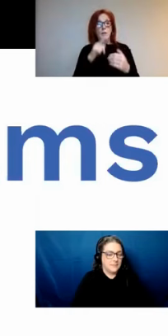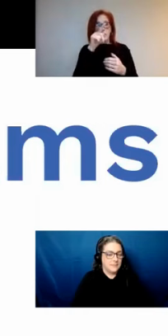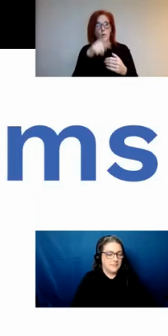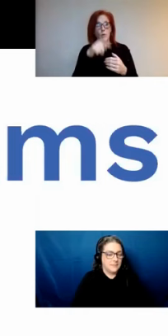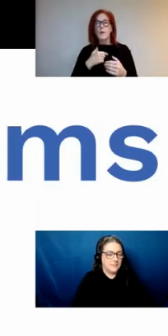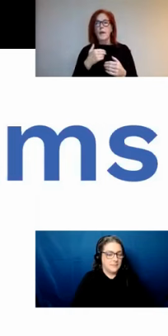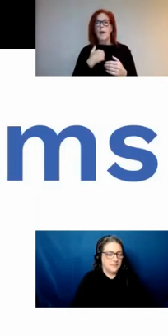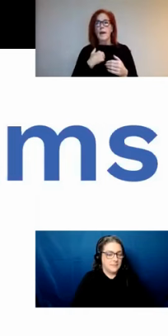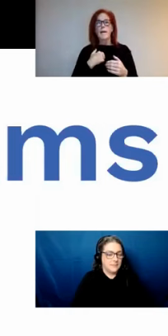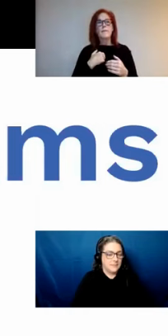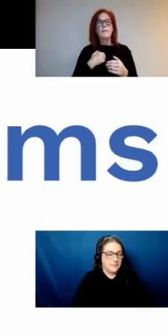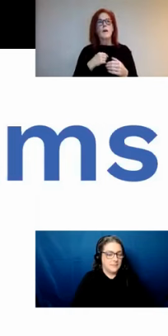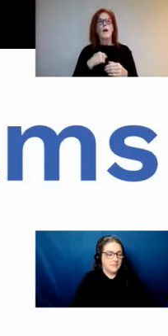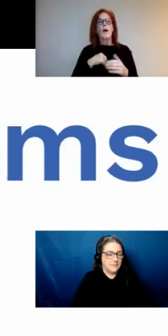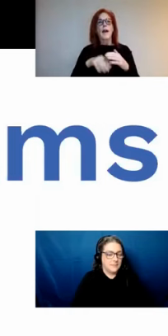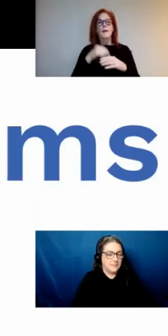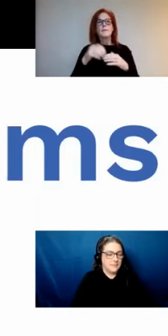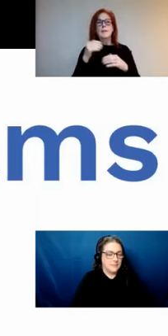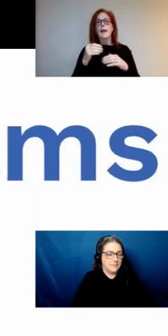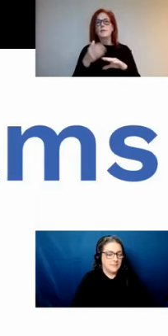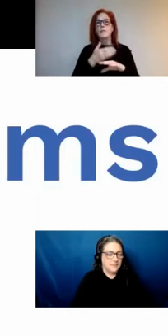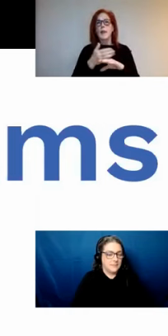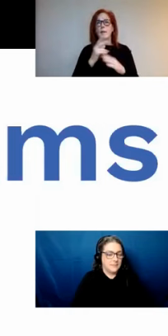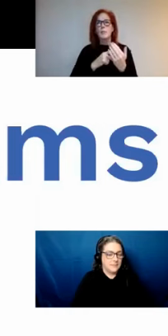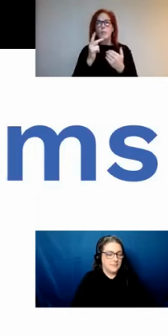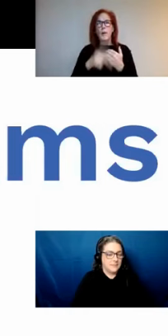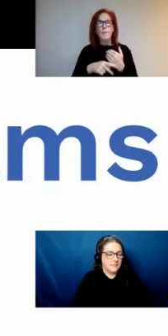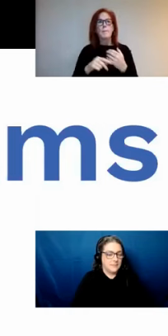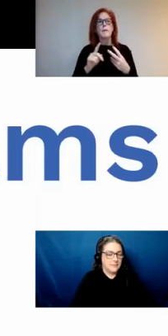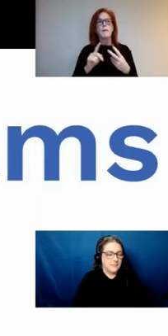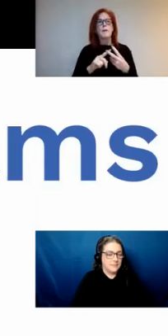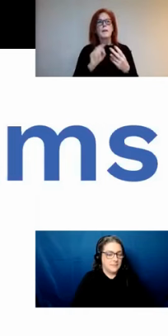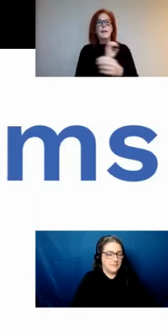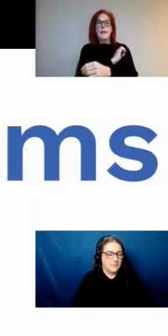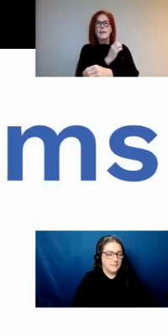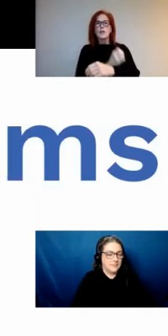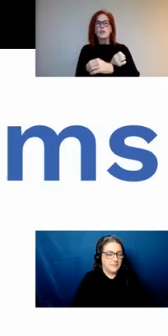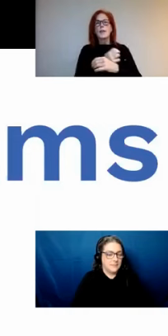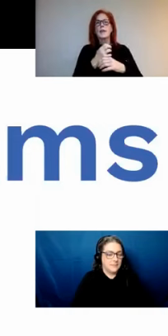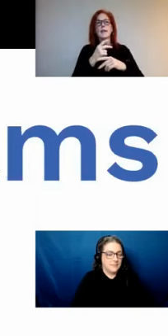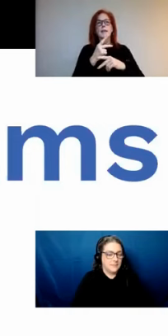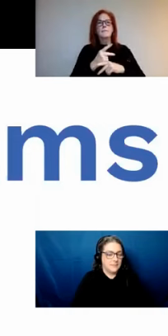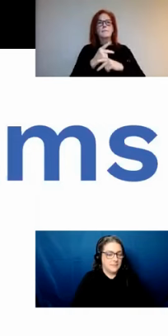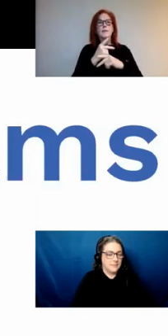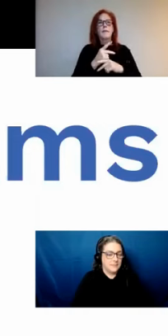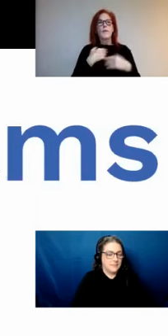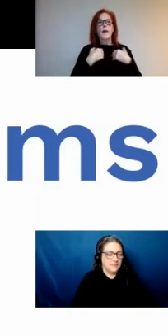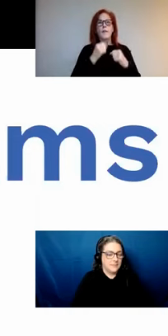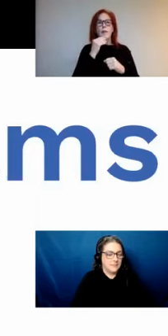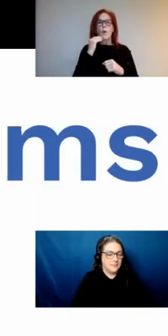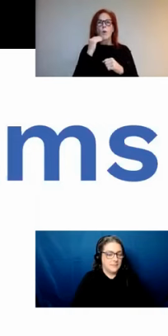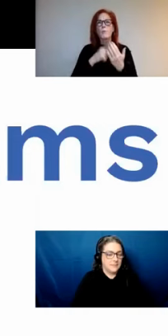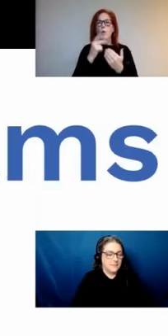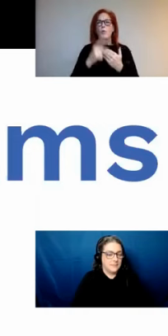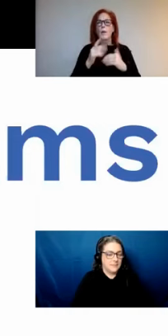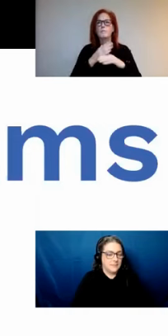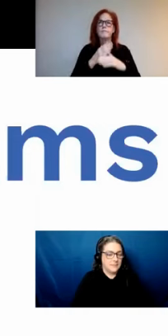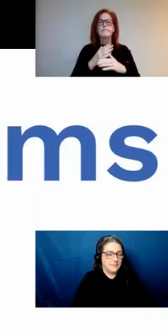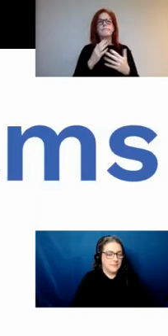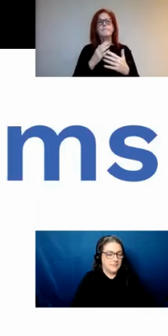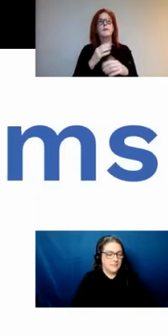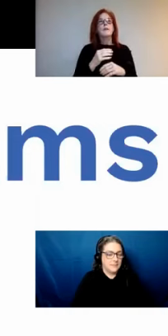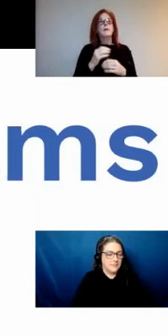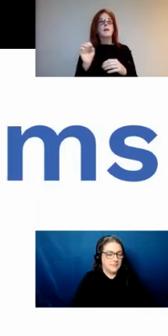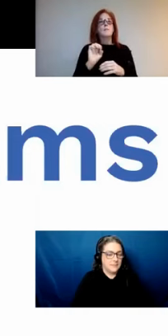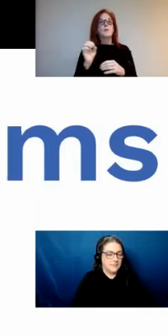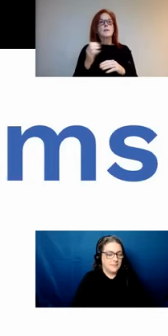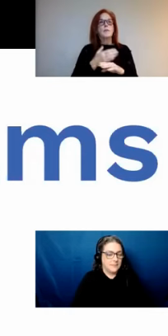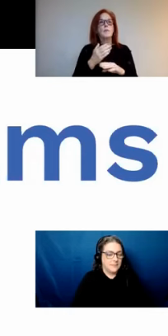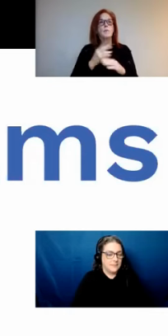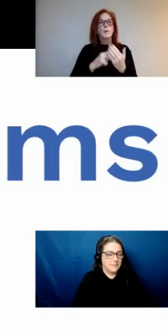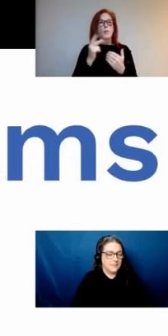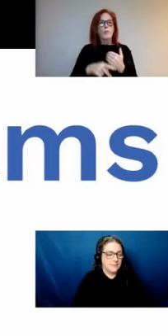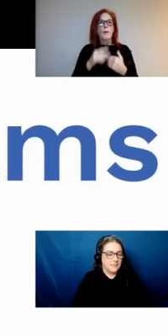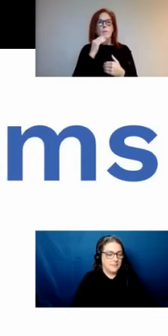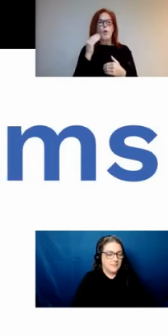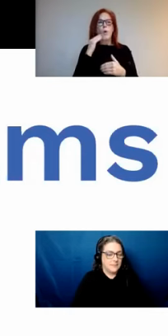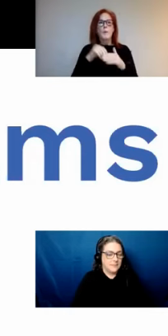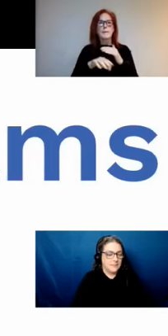Applicants are provided a housing voucher to find decent, safe, and affordable housing. The property must meet Section 8 housing quality standards. OHA will pay the subsidy to the property owner and the tenant will pay $30 percent of their income to the property owner. -- 30% of their income.